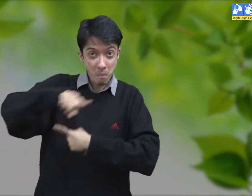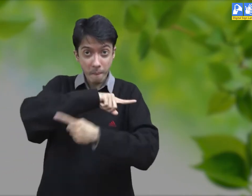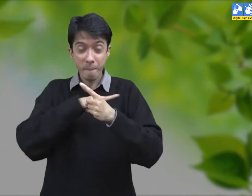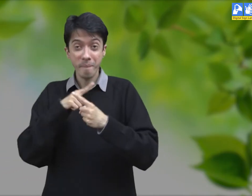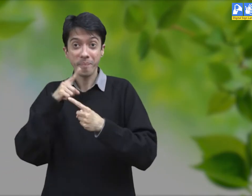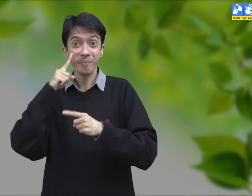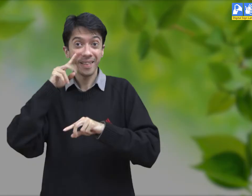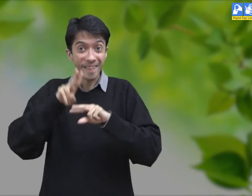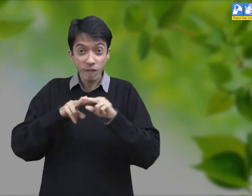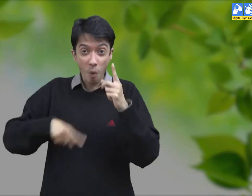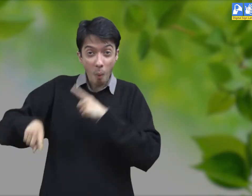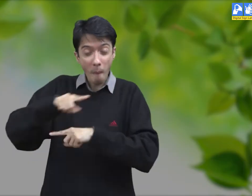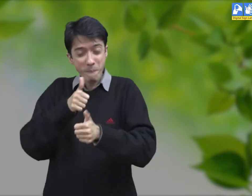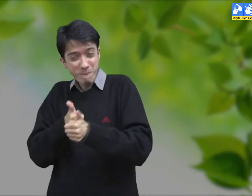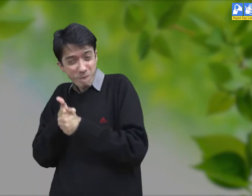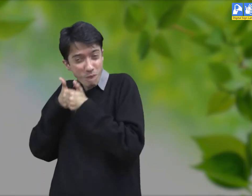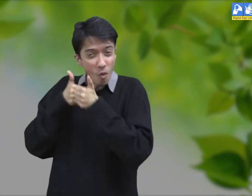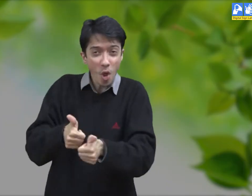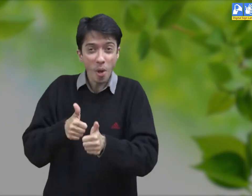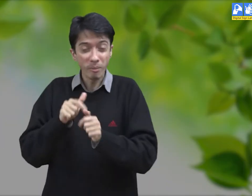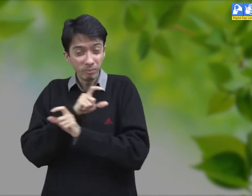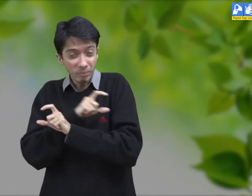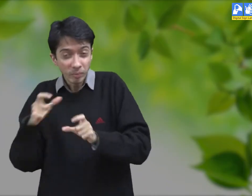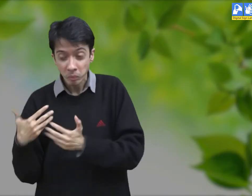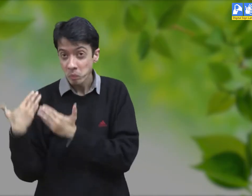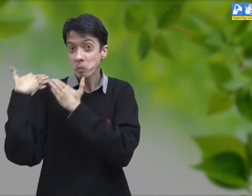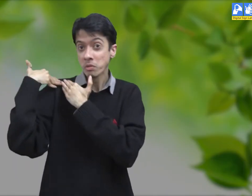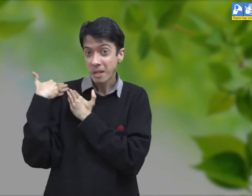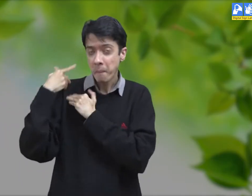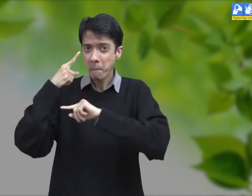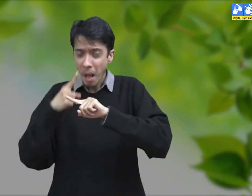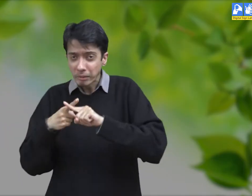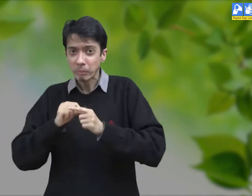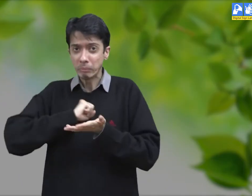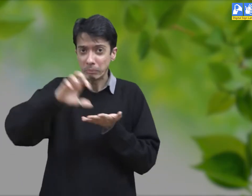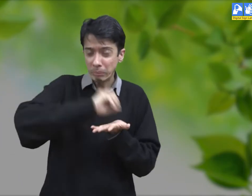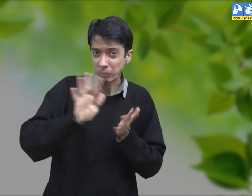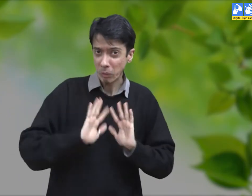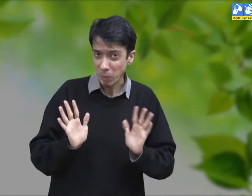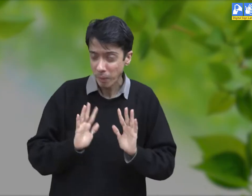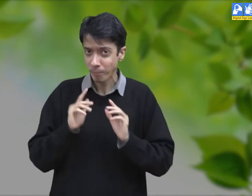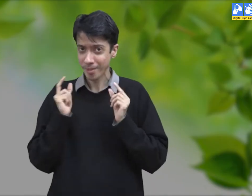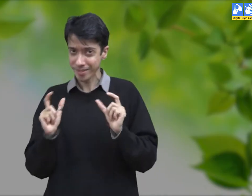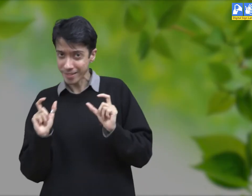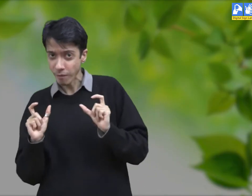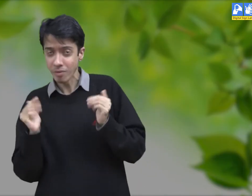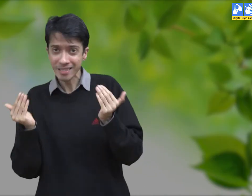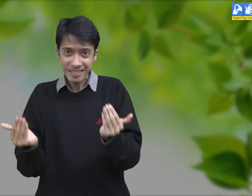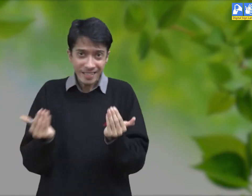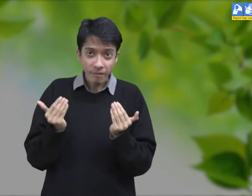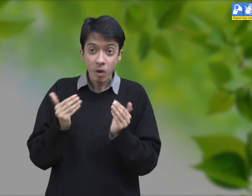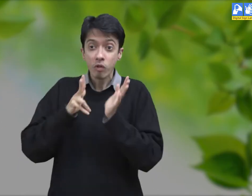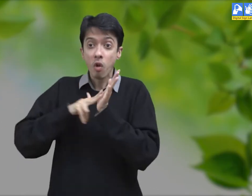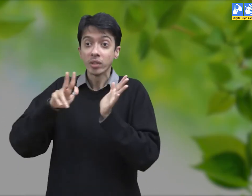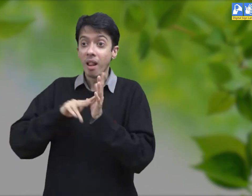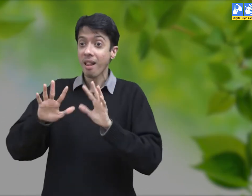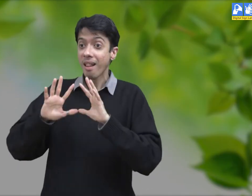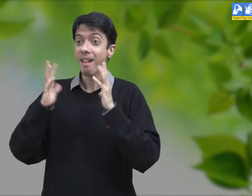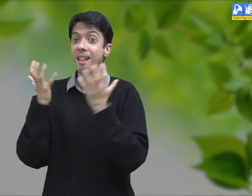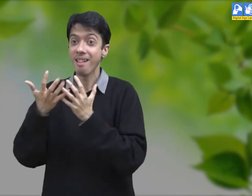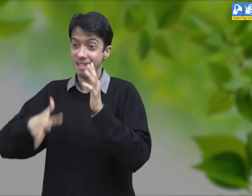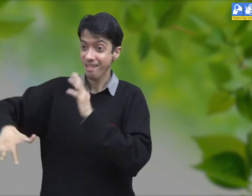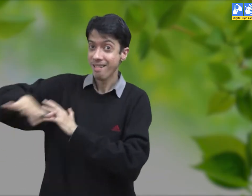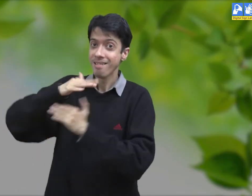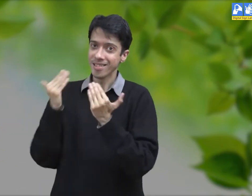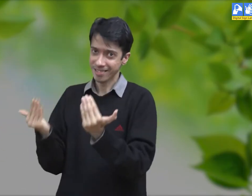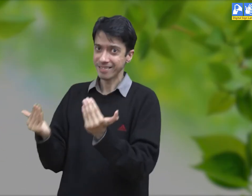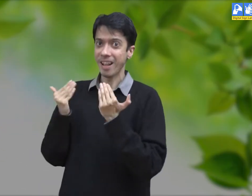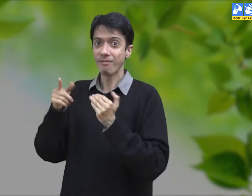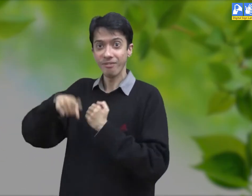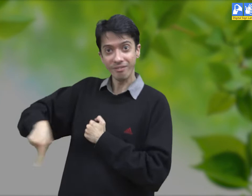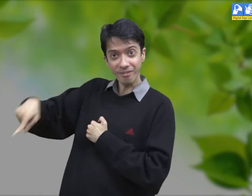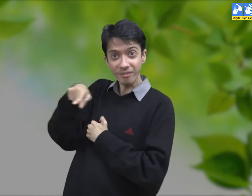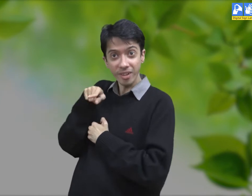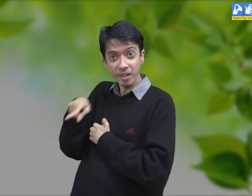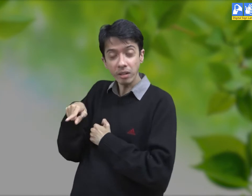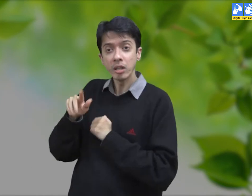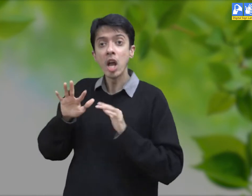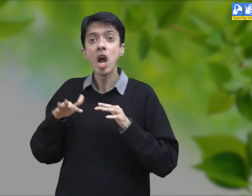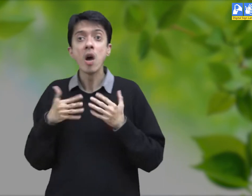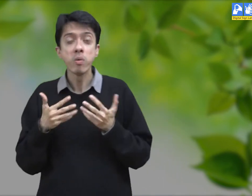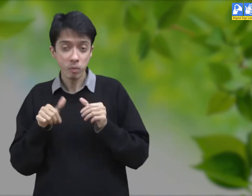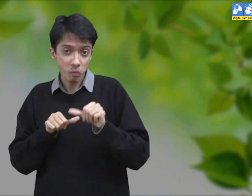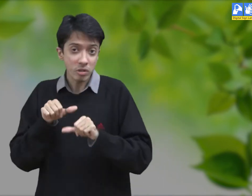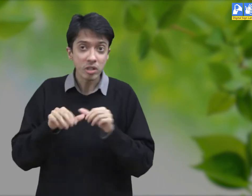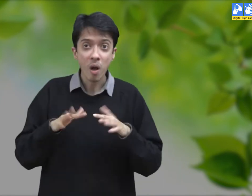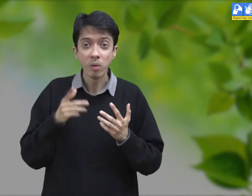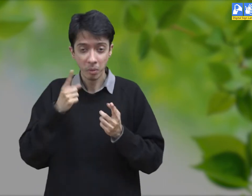If we change our habits and follow some points to protect our environment then it will be helpful to keep our environment clean.